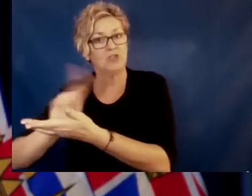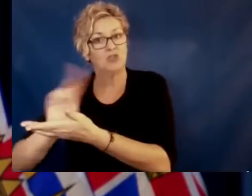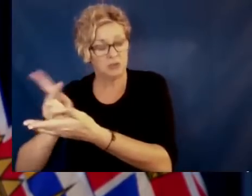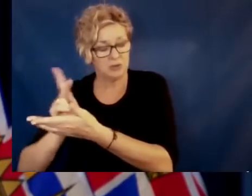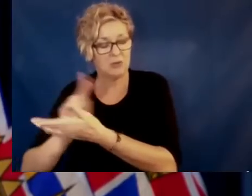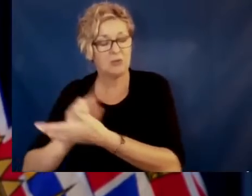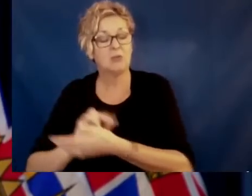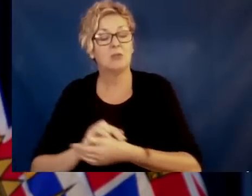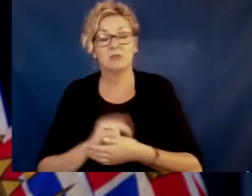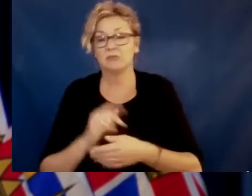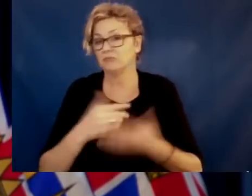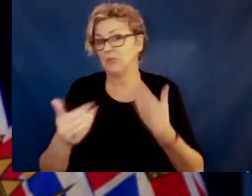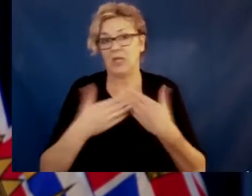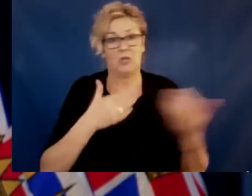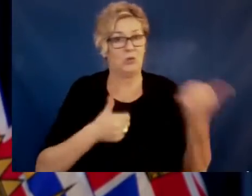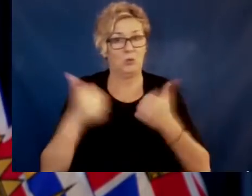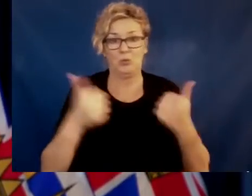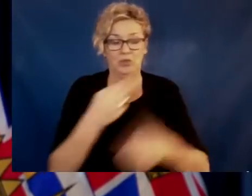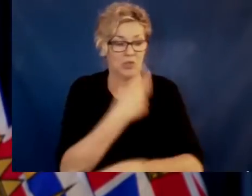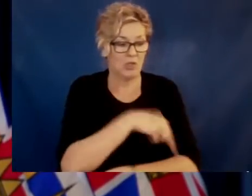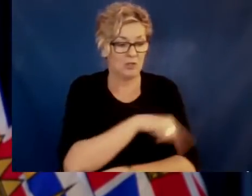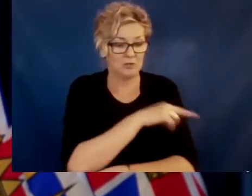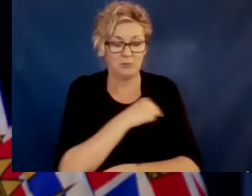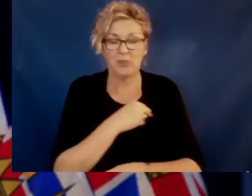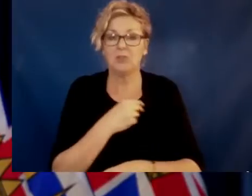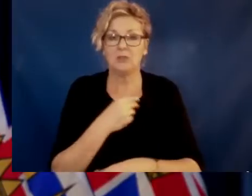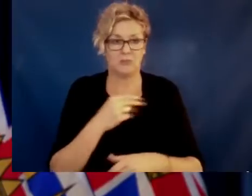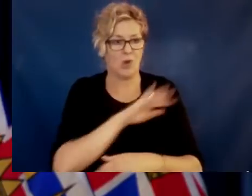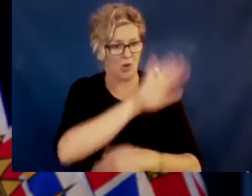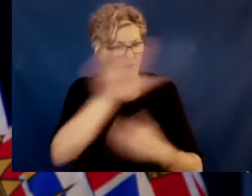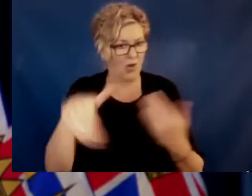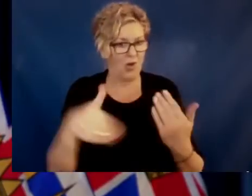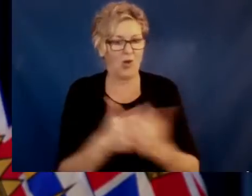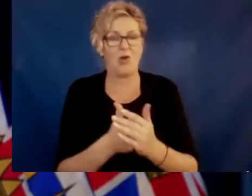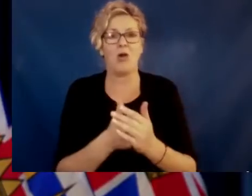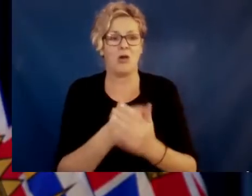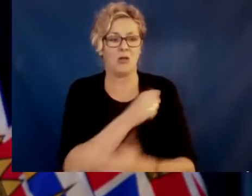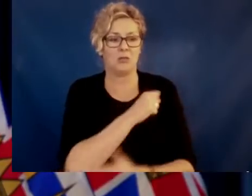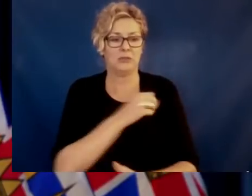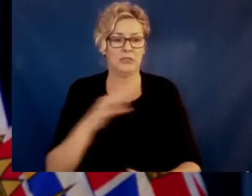other facility would be included with the ongoing surveillance that we're